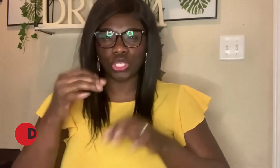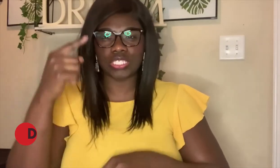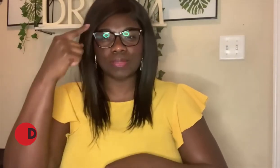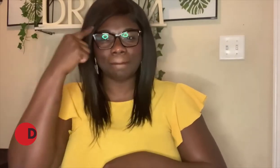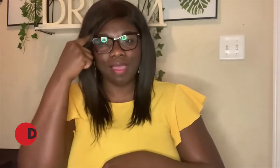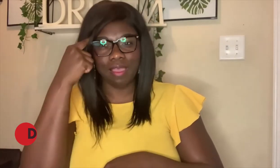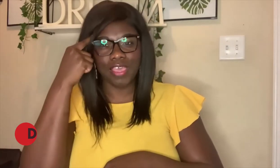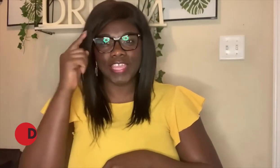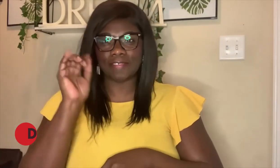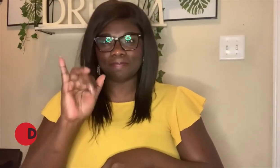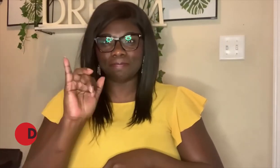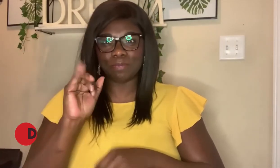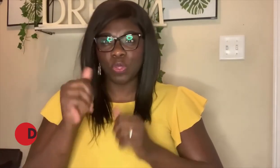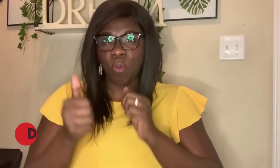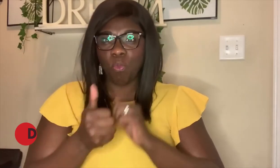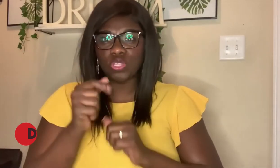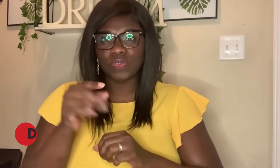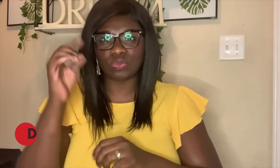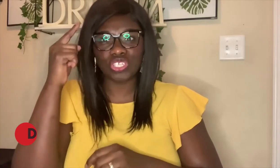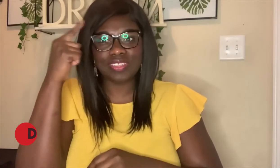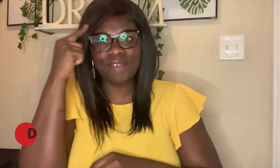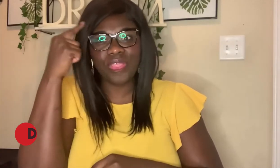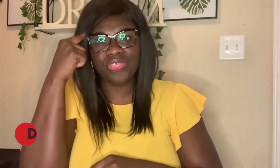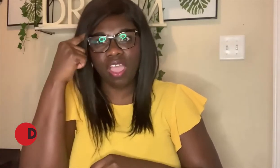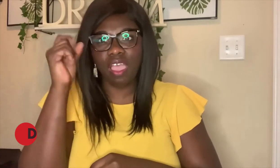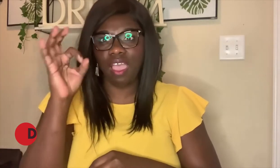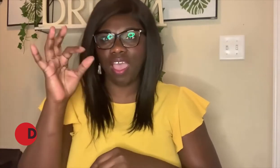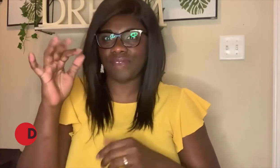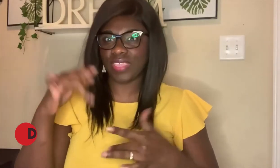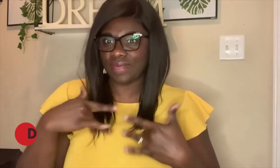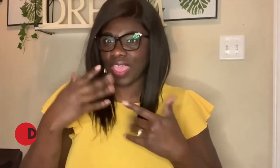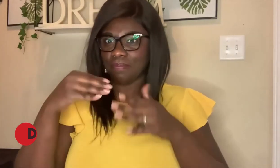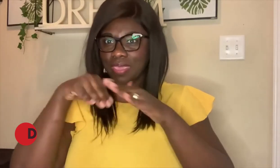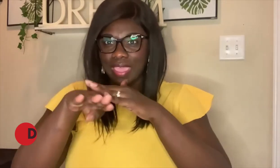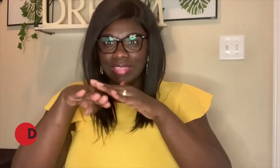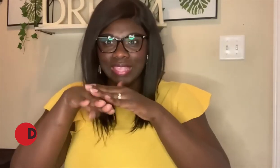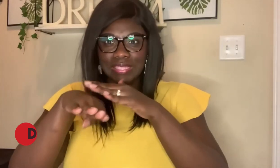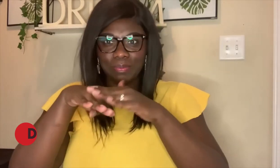something most of them had never thought of making events